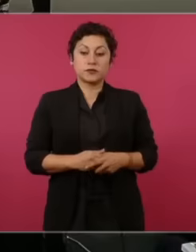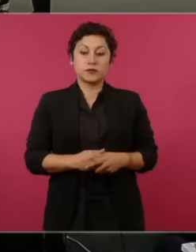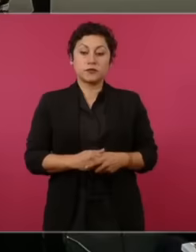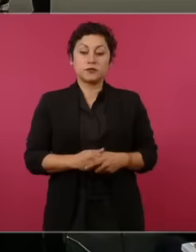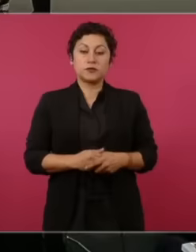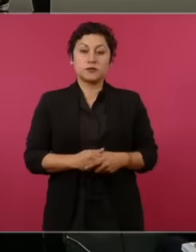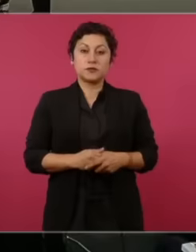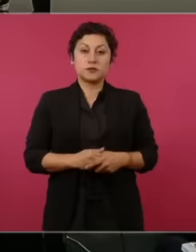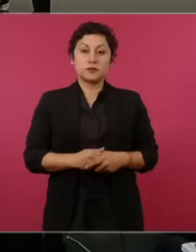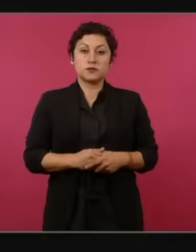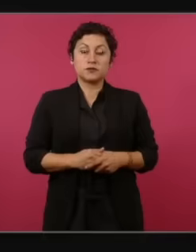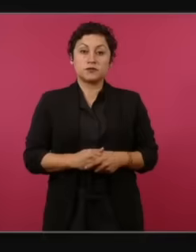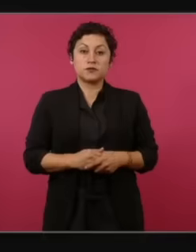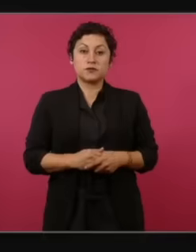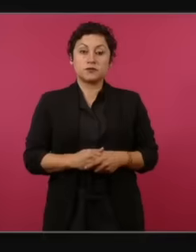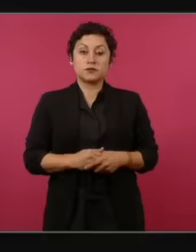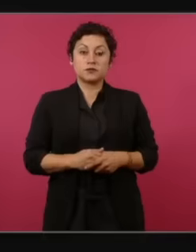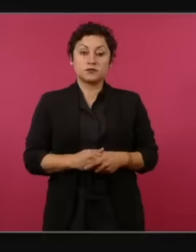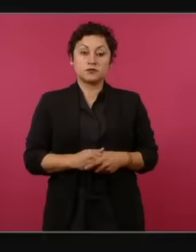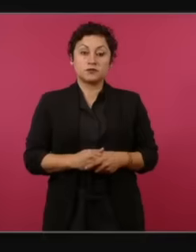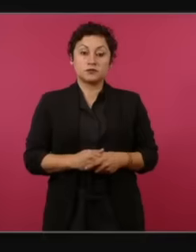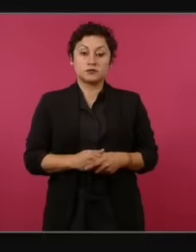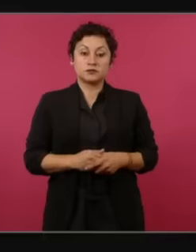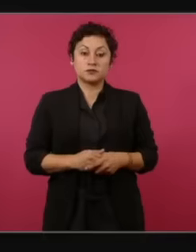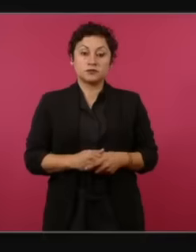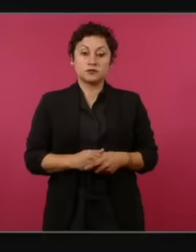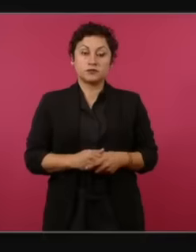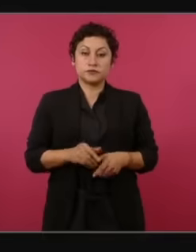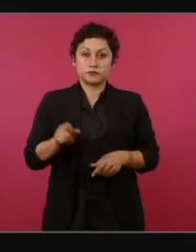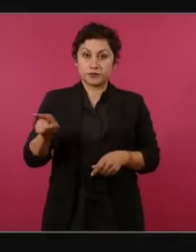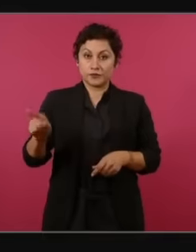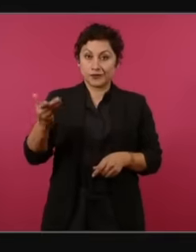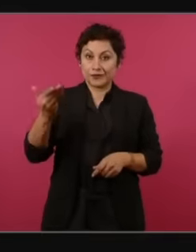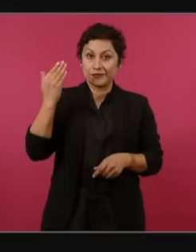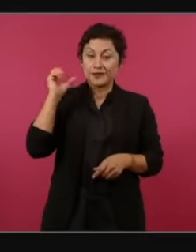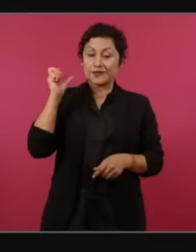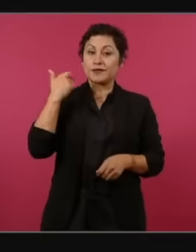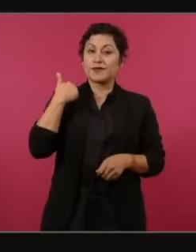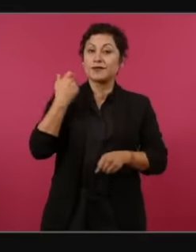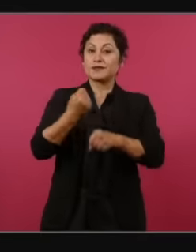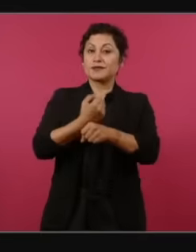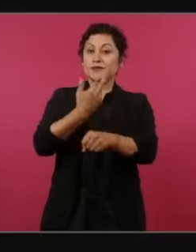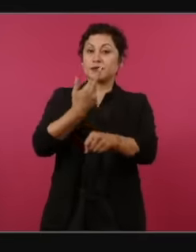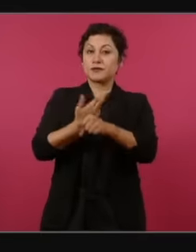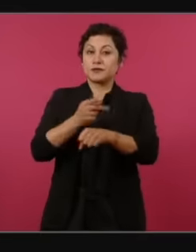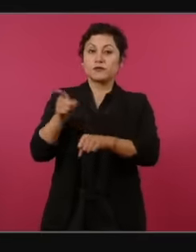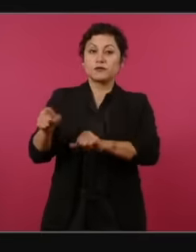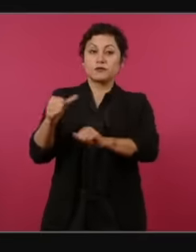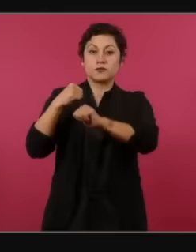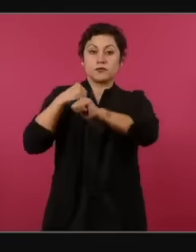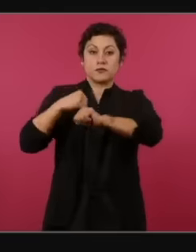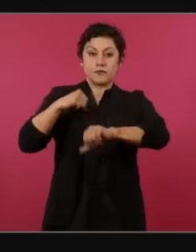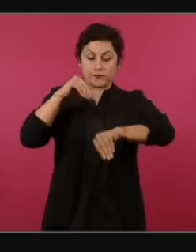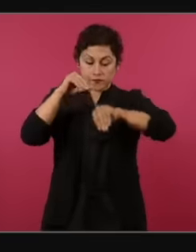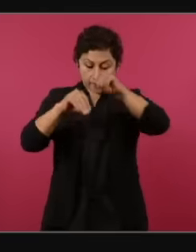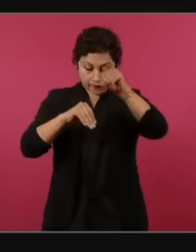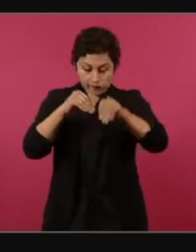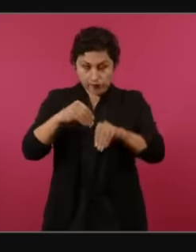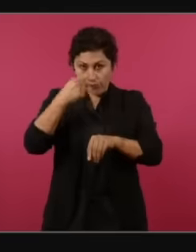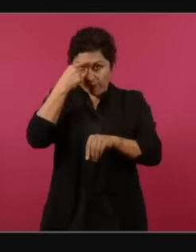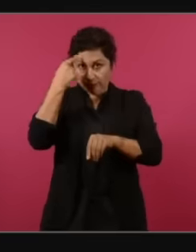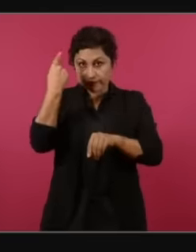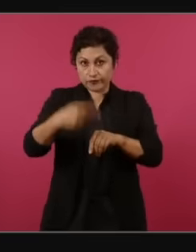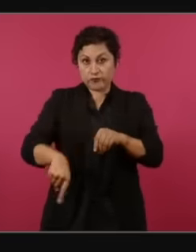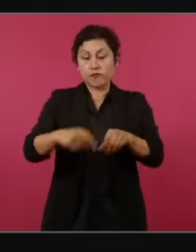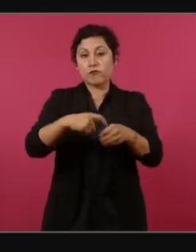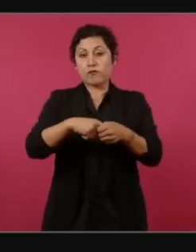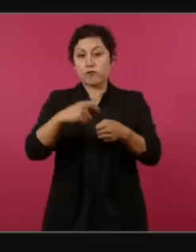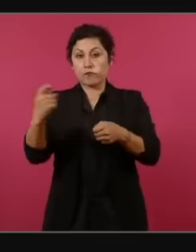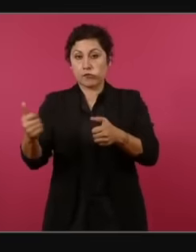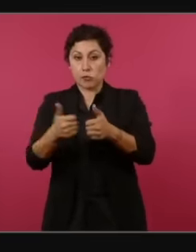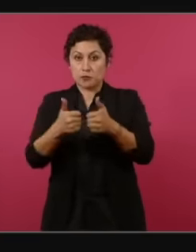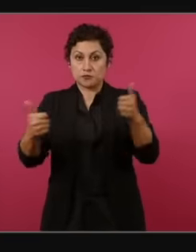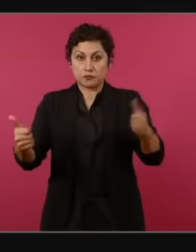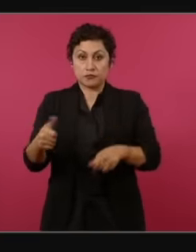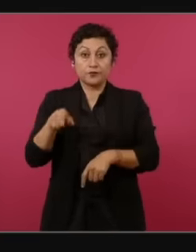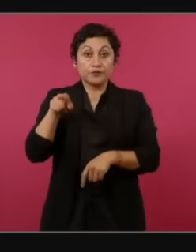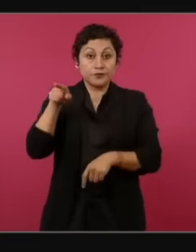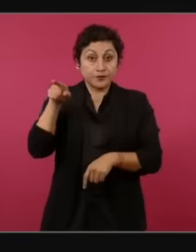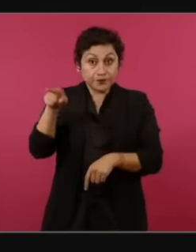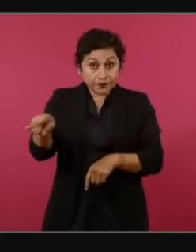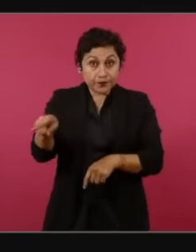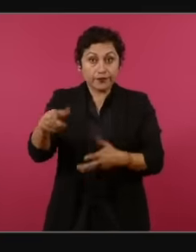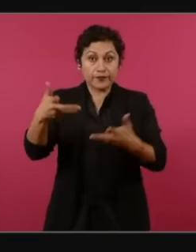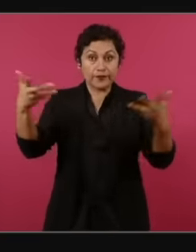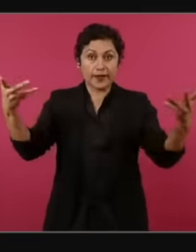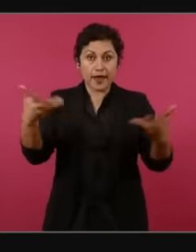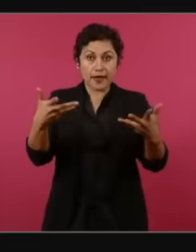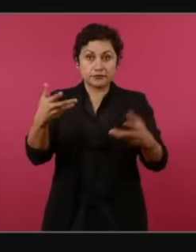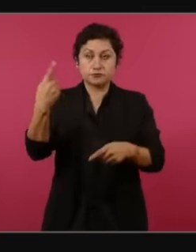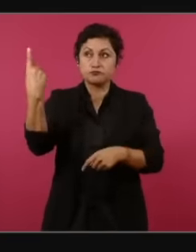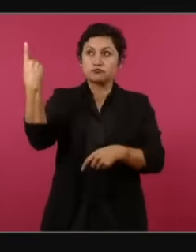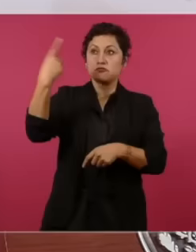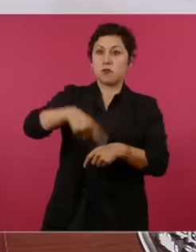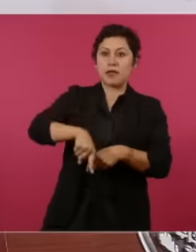in charge of the disincorporation That is, he is the one who executed the order along with